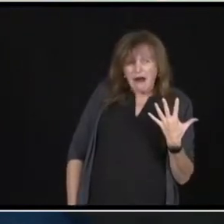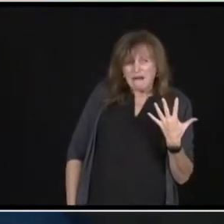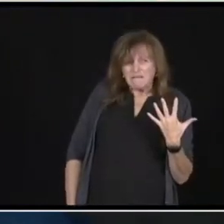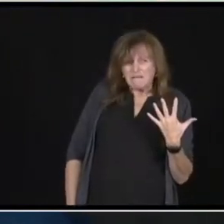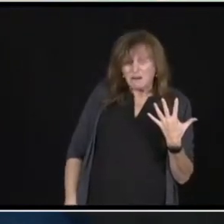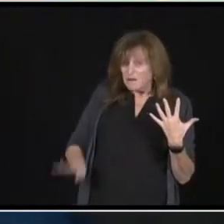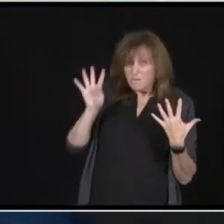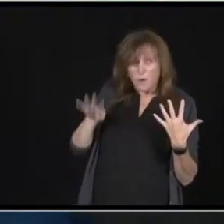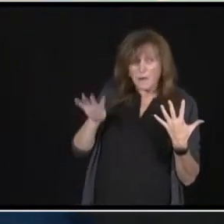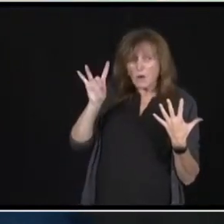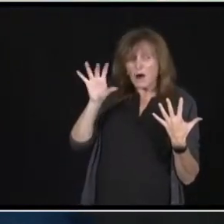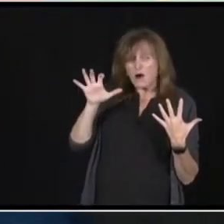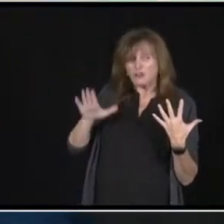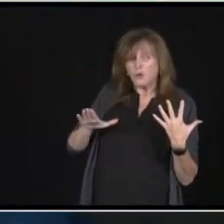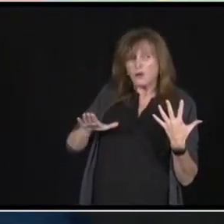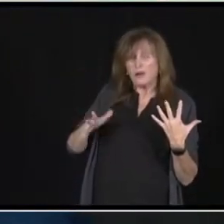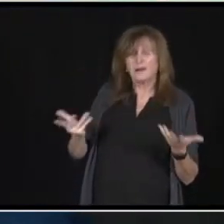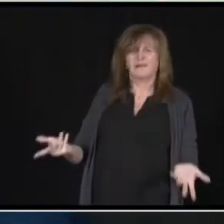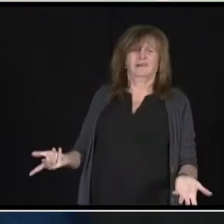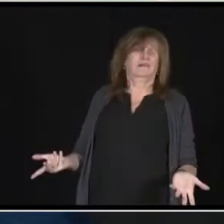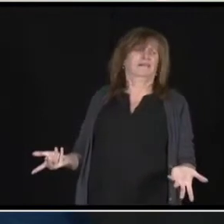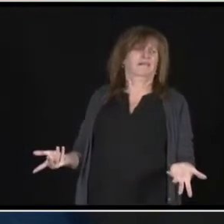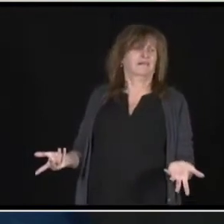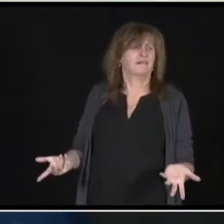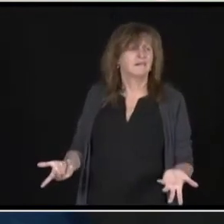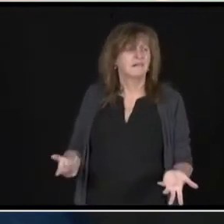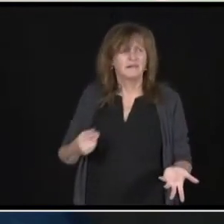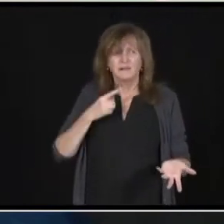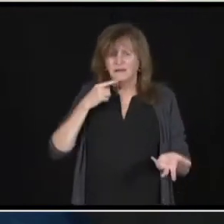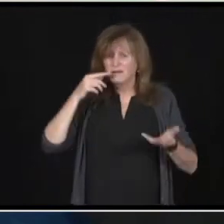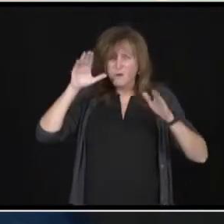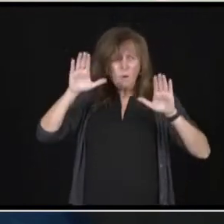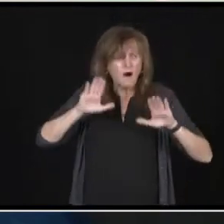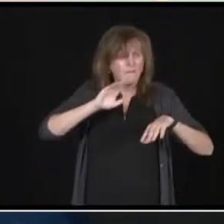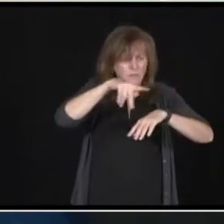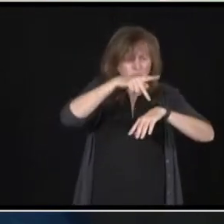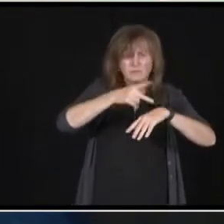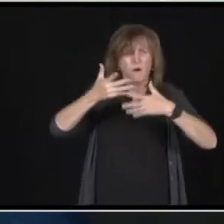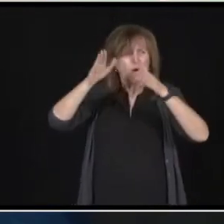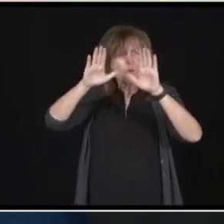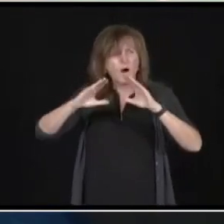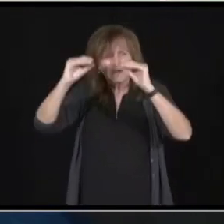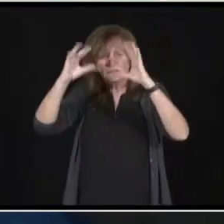And believe me, that is five to many. But again, we were able to get through that